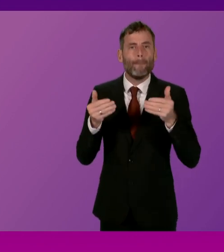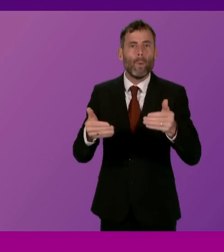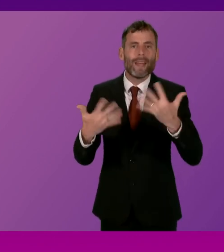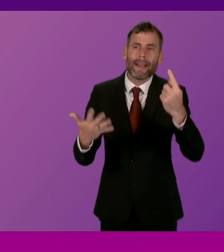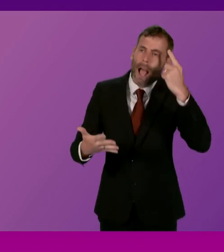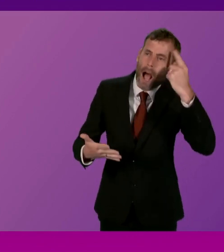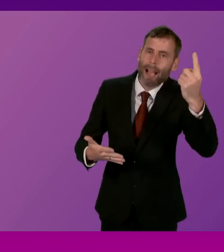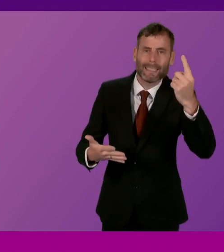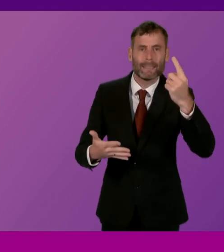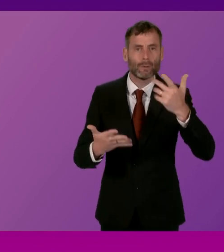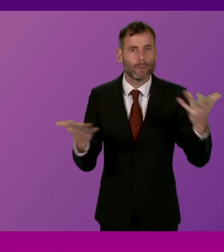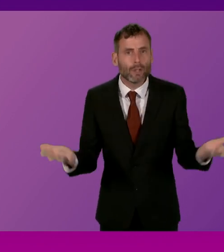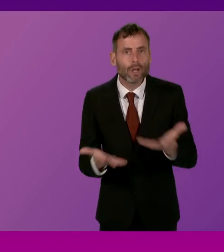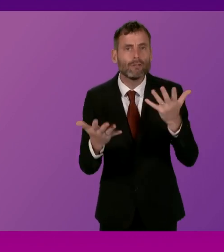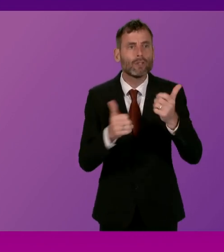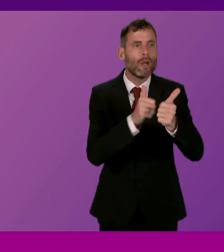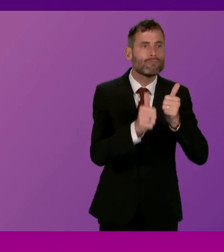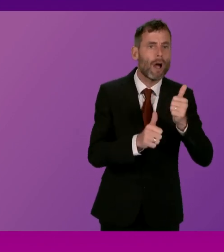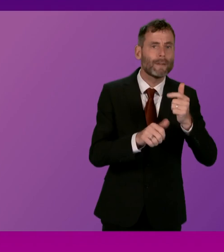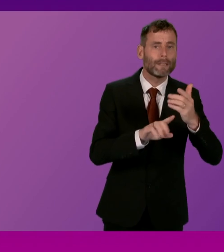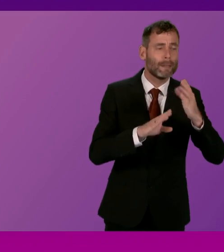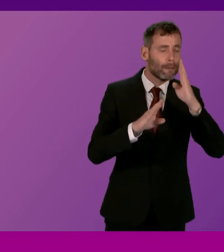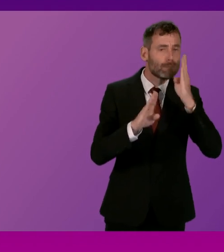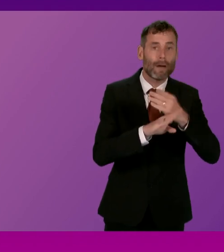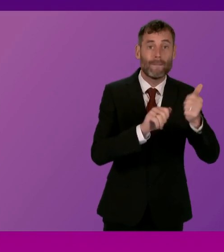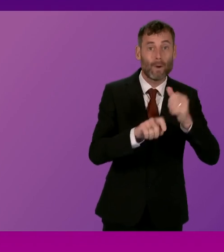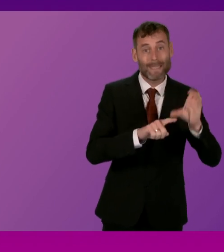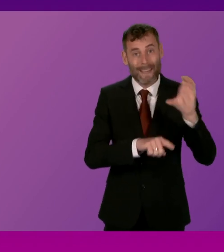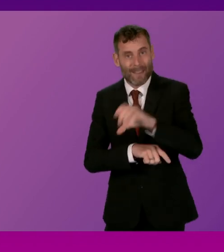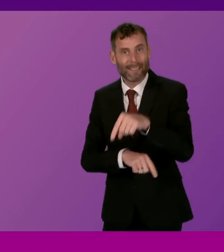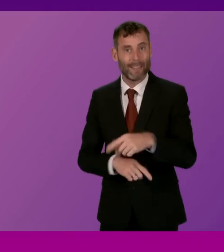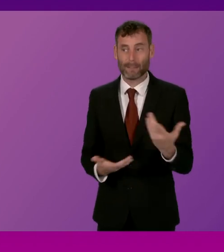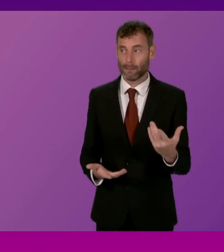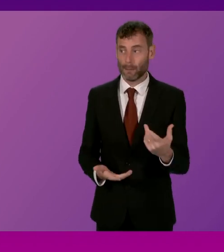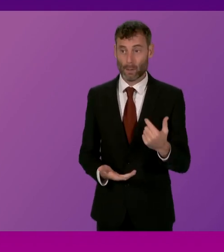We continue to demand that we have full financial powers so that we can attract that investment